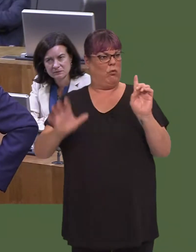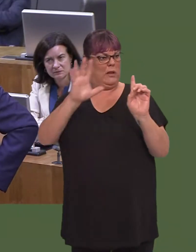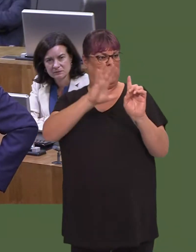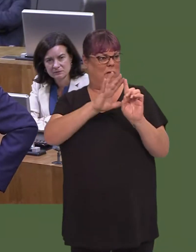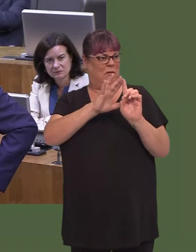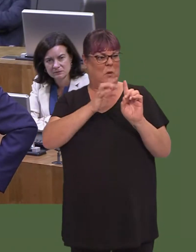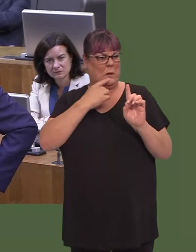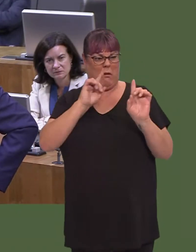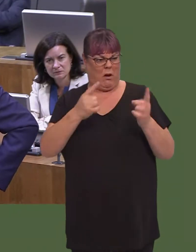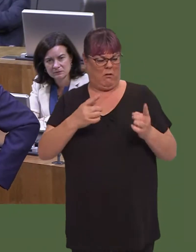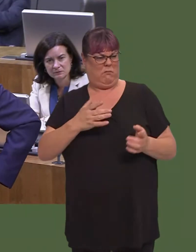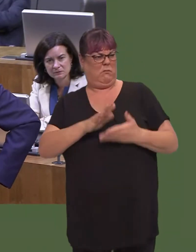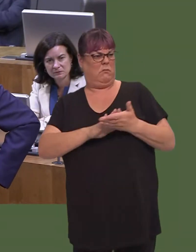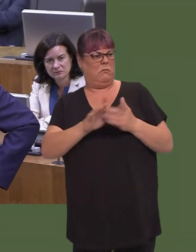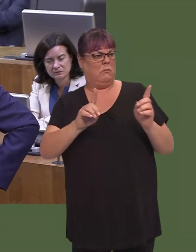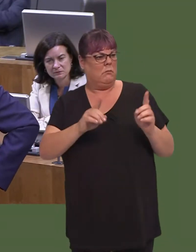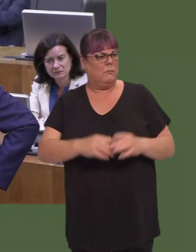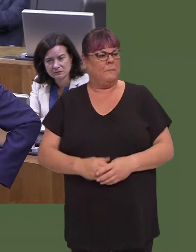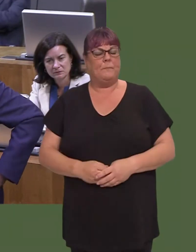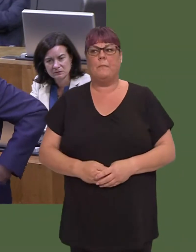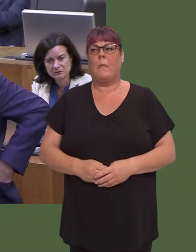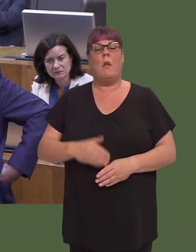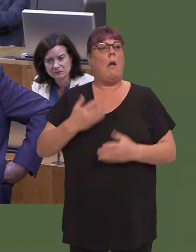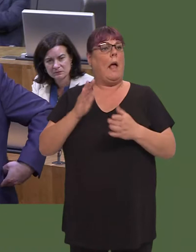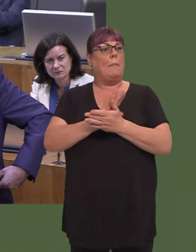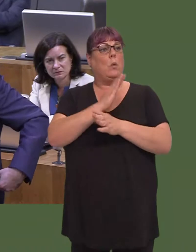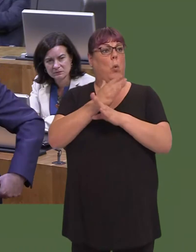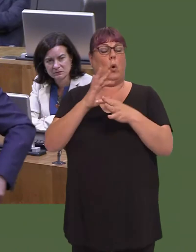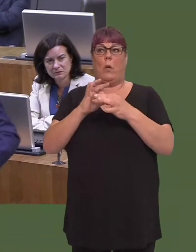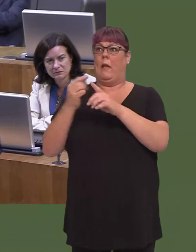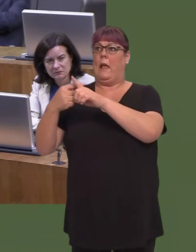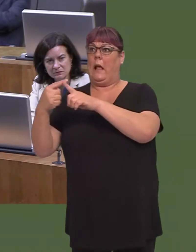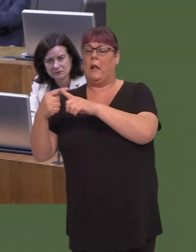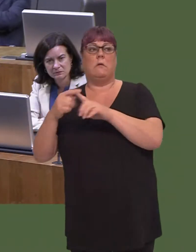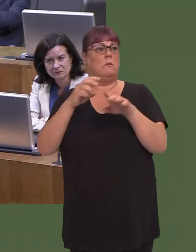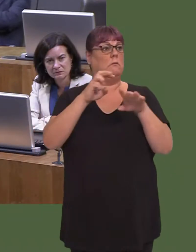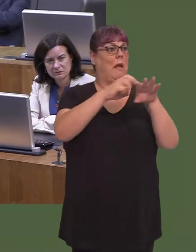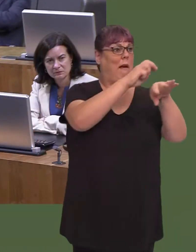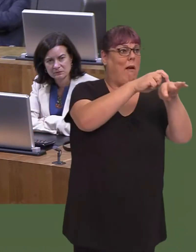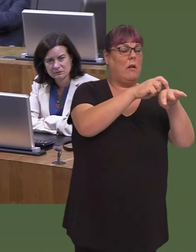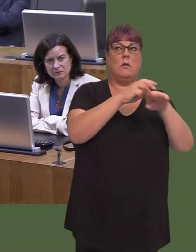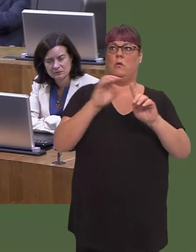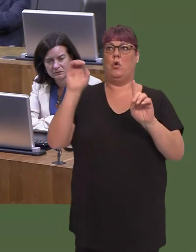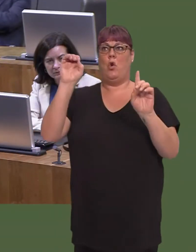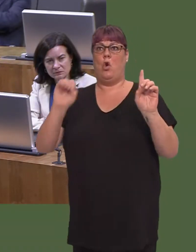which is, of course, a partner in the deal, taking the investment to £100 million in eight years, so that the university can lead on innovation in energy for the UK. It's been